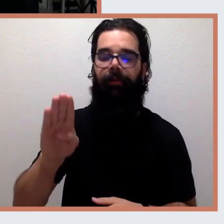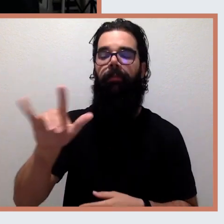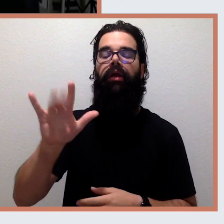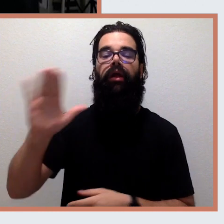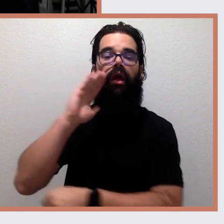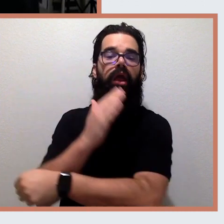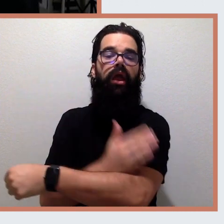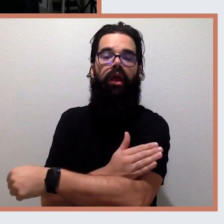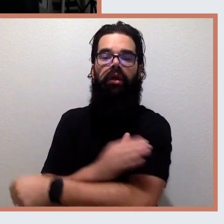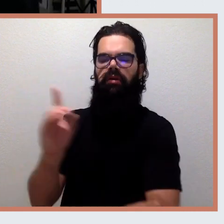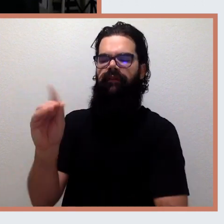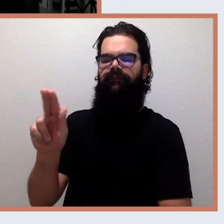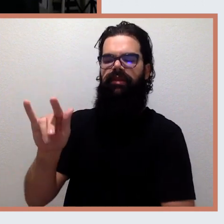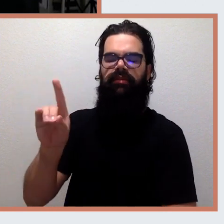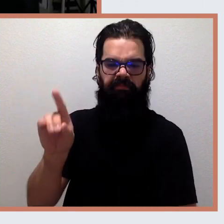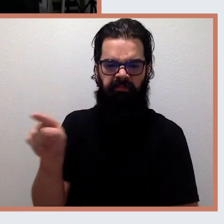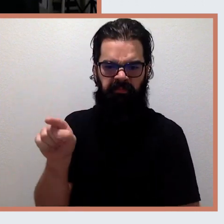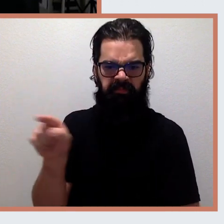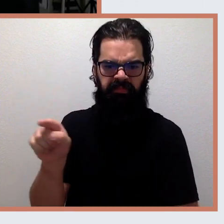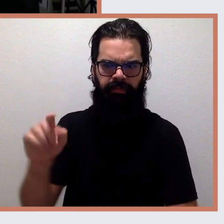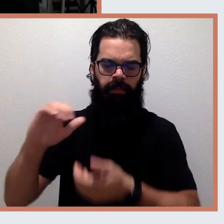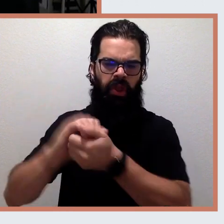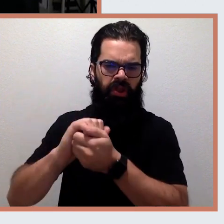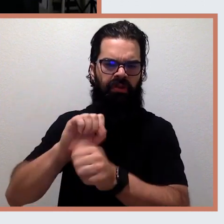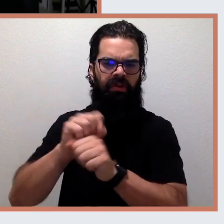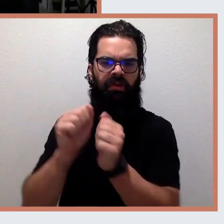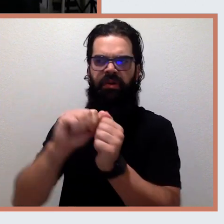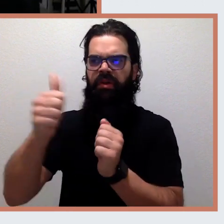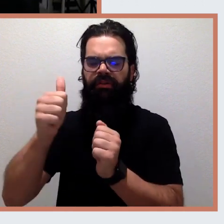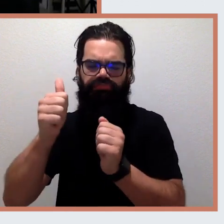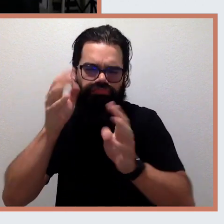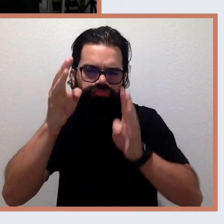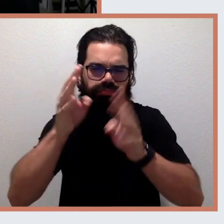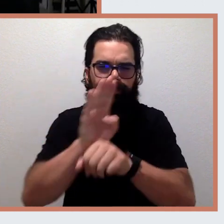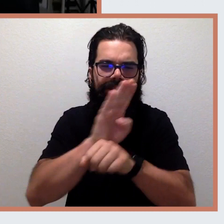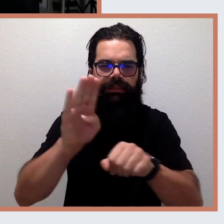Bill and his son, David Broyles, and their other partner in the creative business,